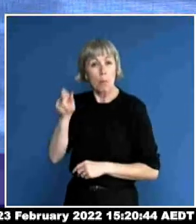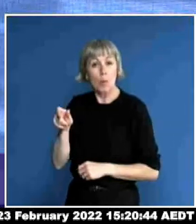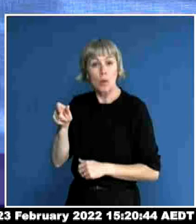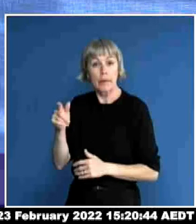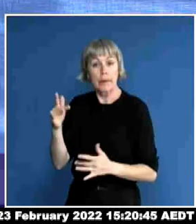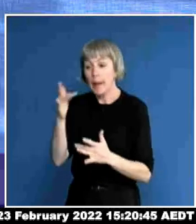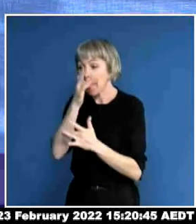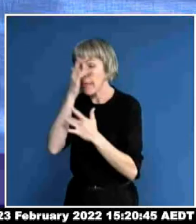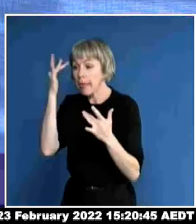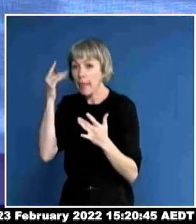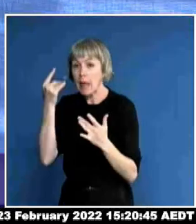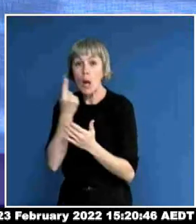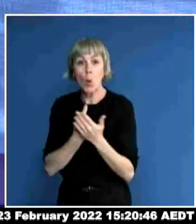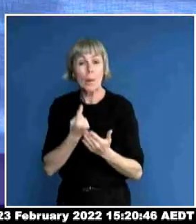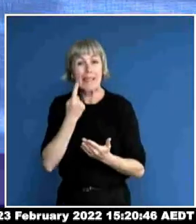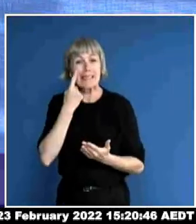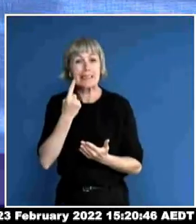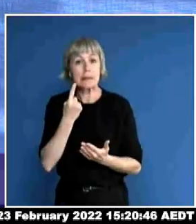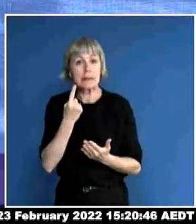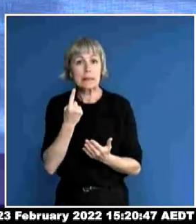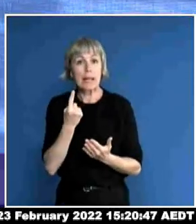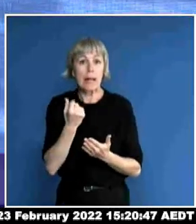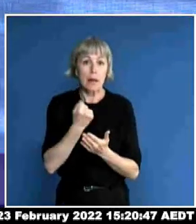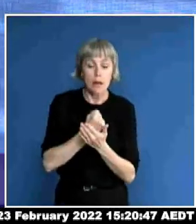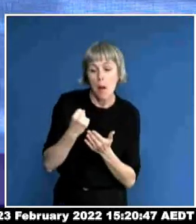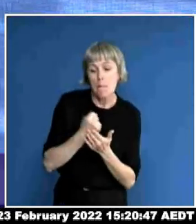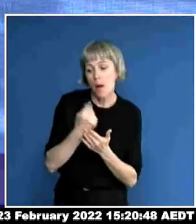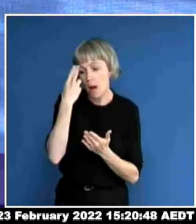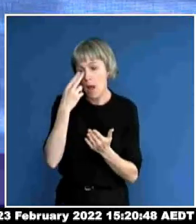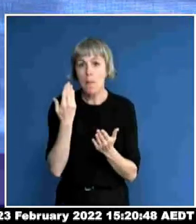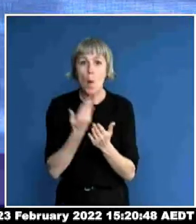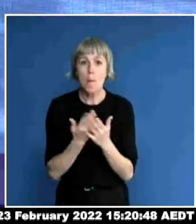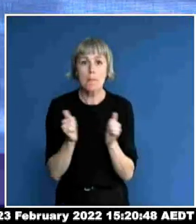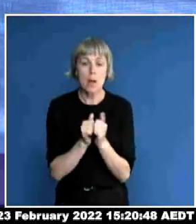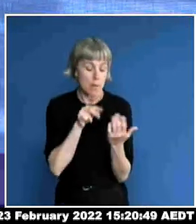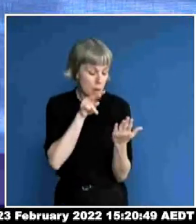piece of paper, and they are making life decision choices for you, and they are